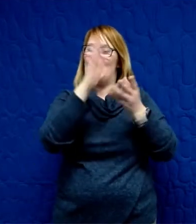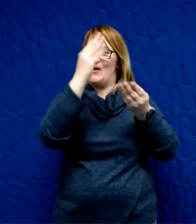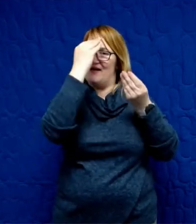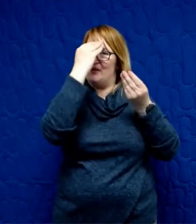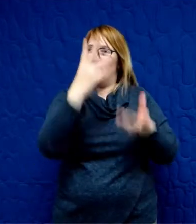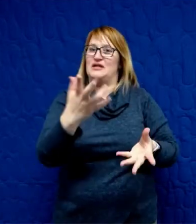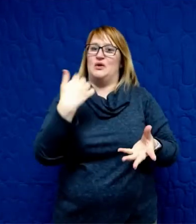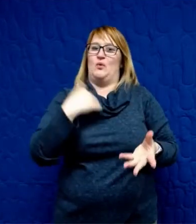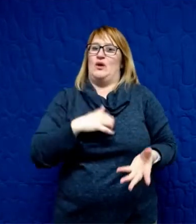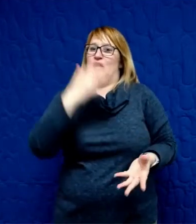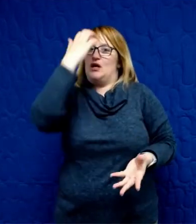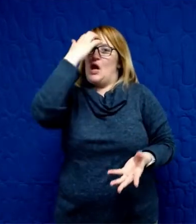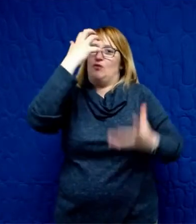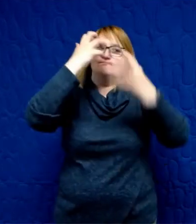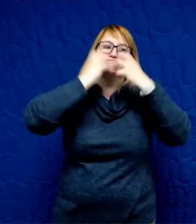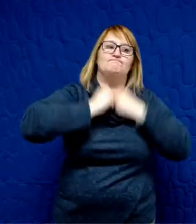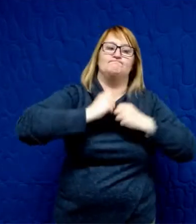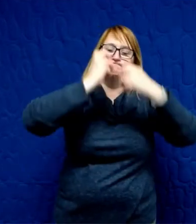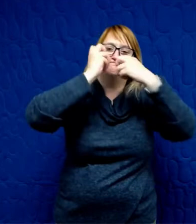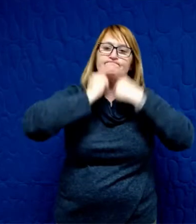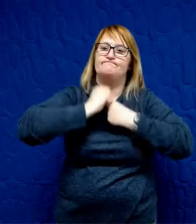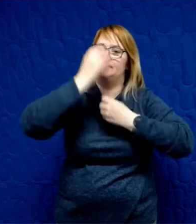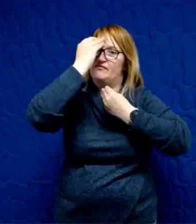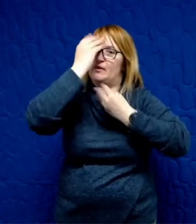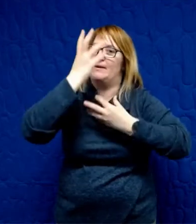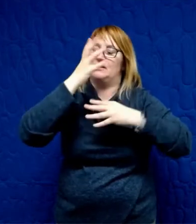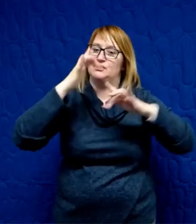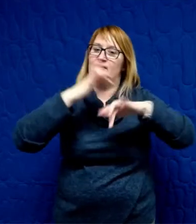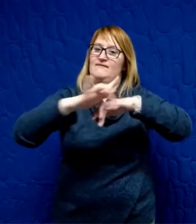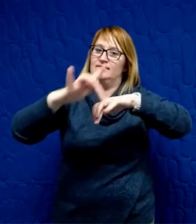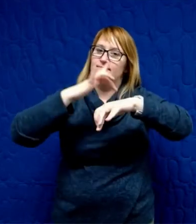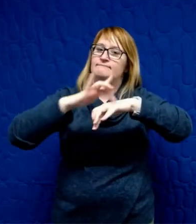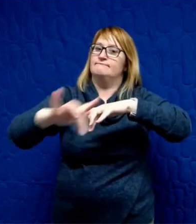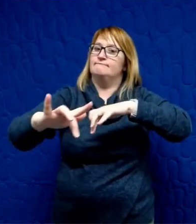there's so much good information out there you guys are you know doing a